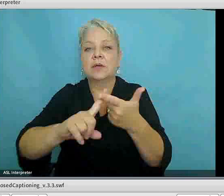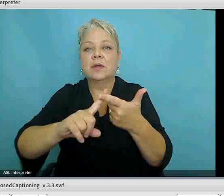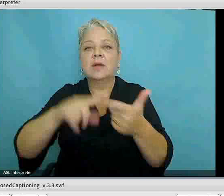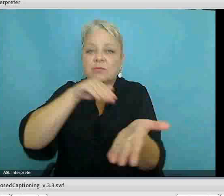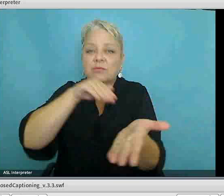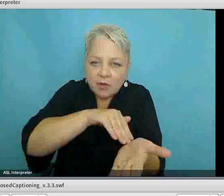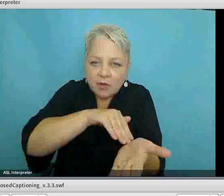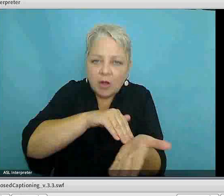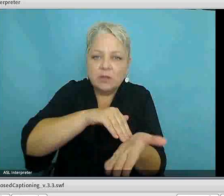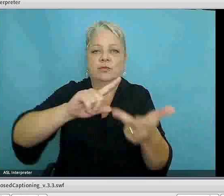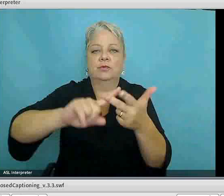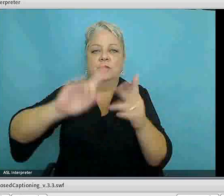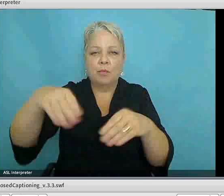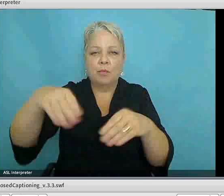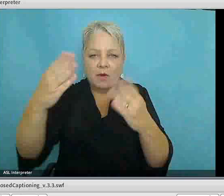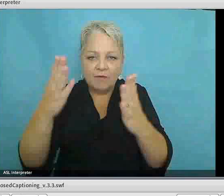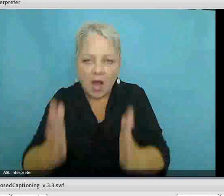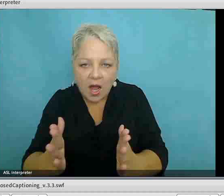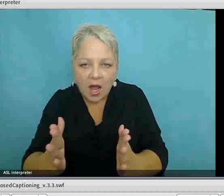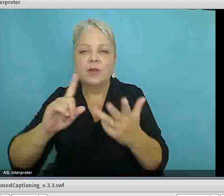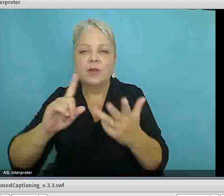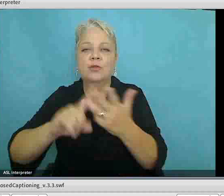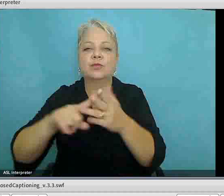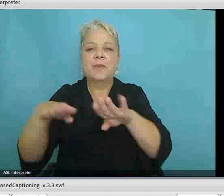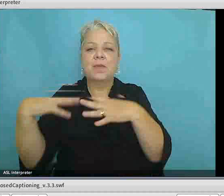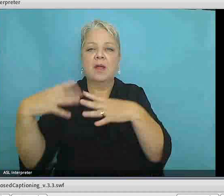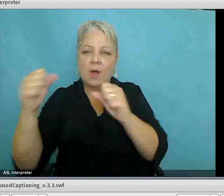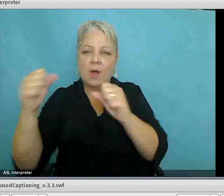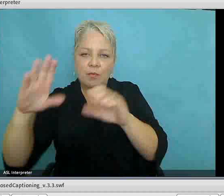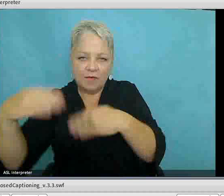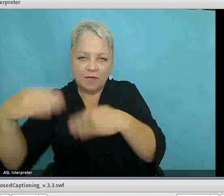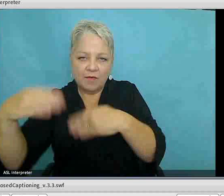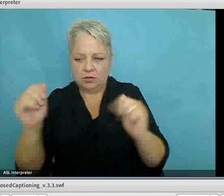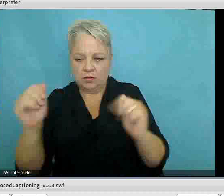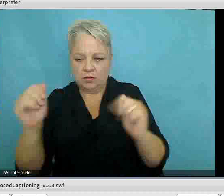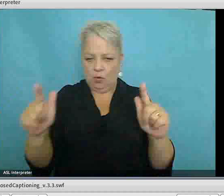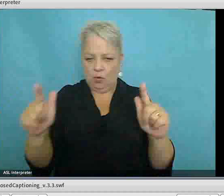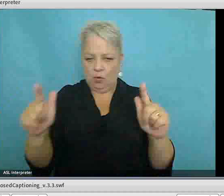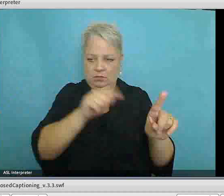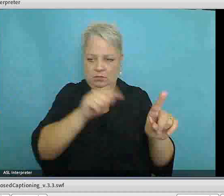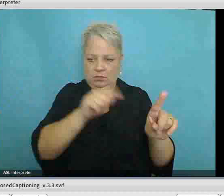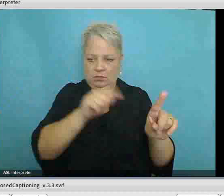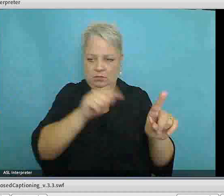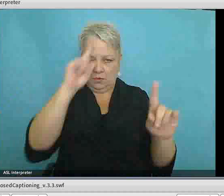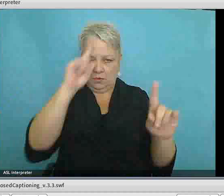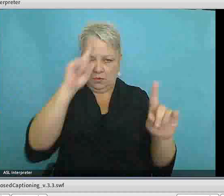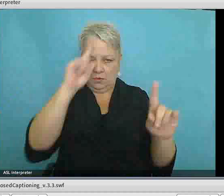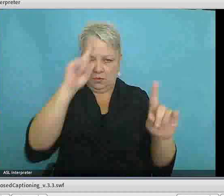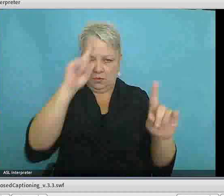providers across those types of services; and, as you know, there is a real separation